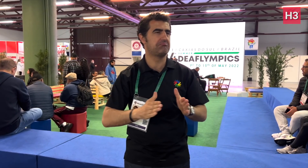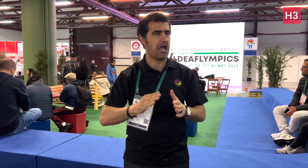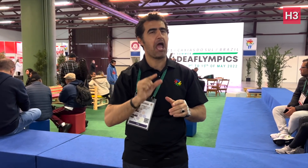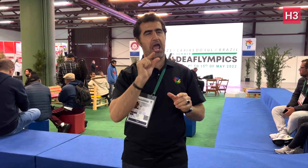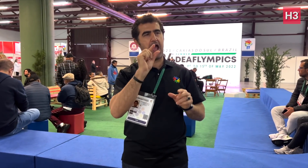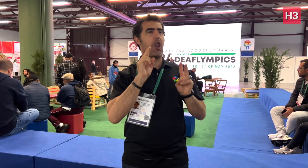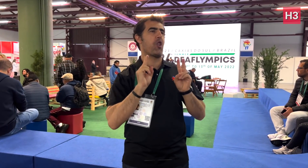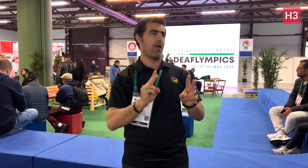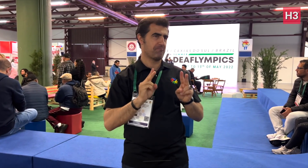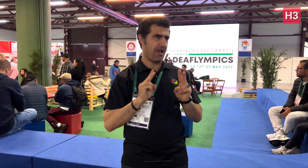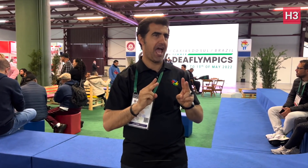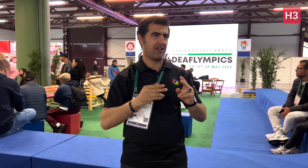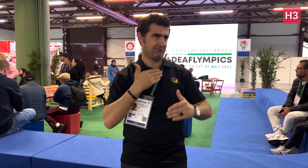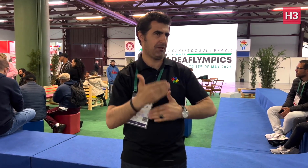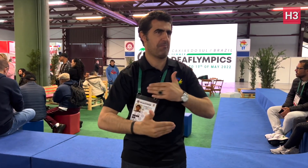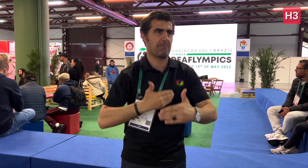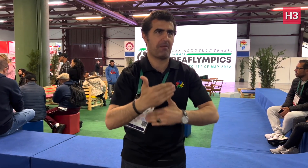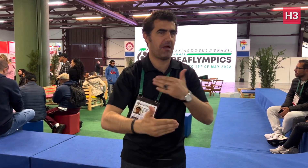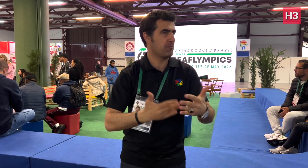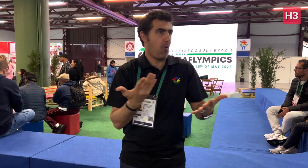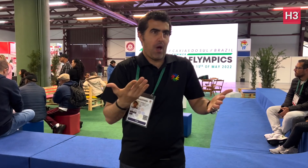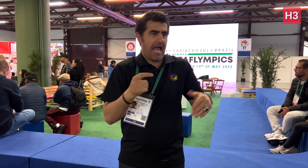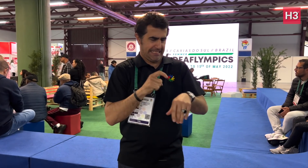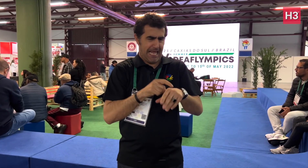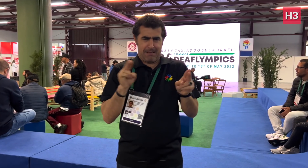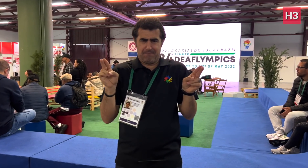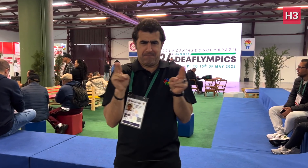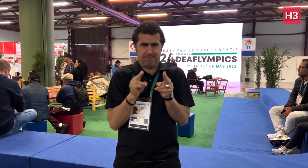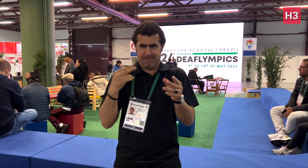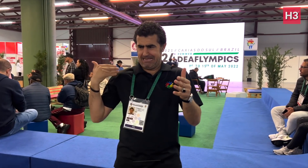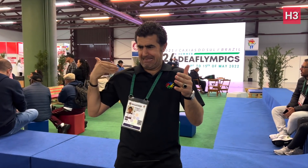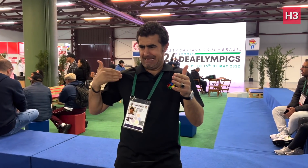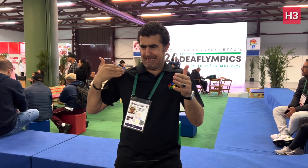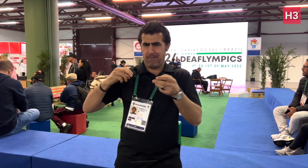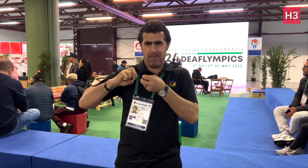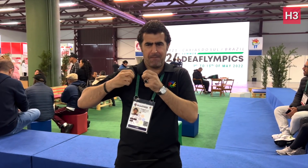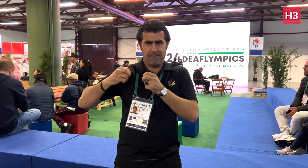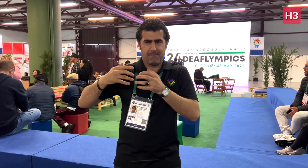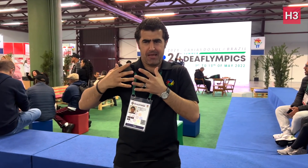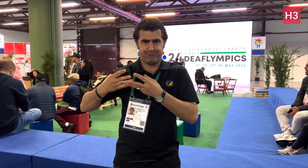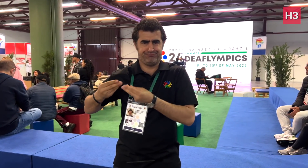planning the Games with the limited time we have had. We encountered a few problems - it’s perfectly normal,